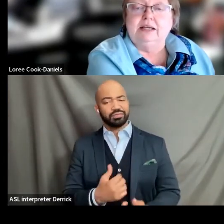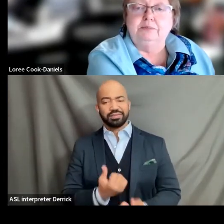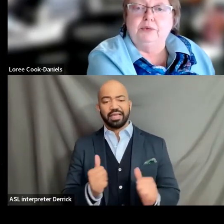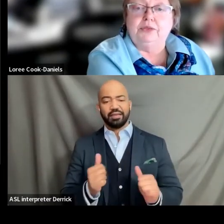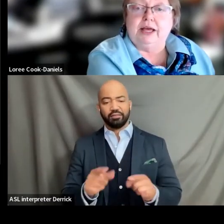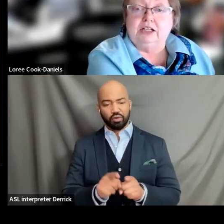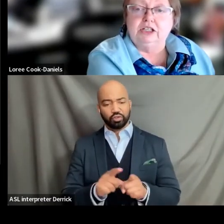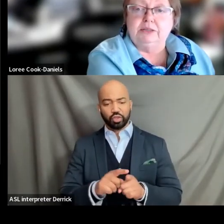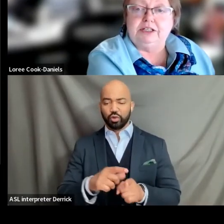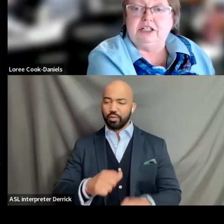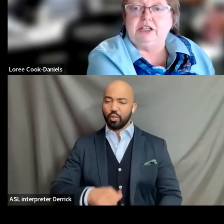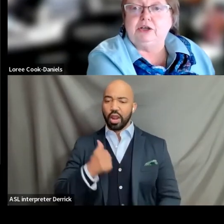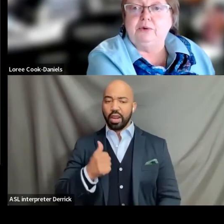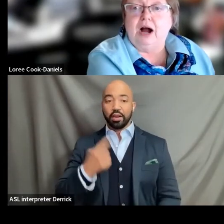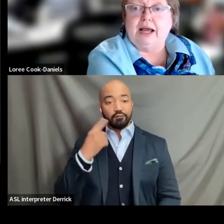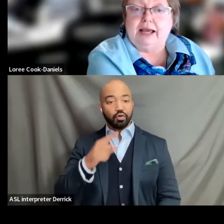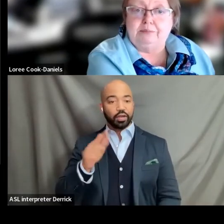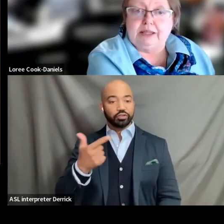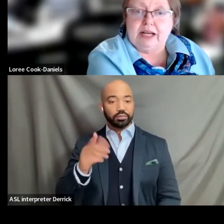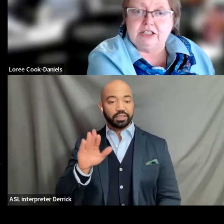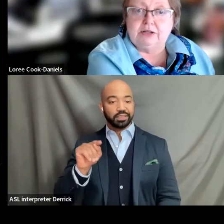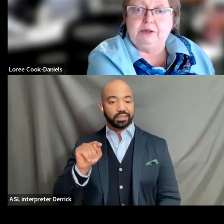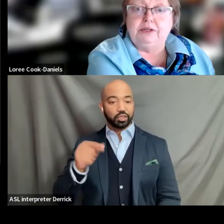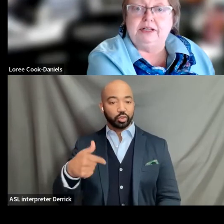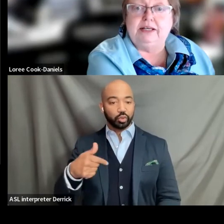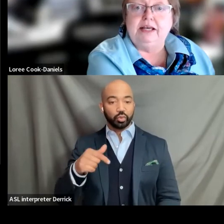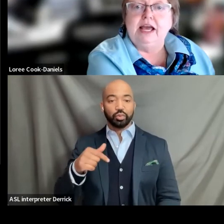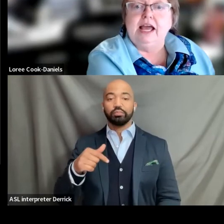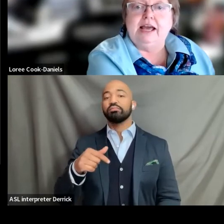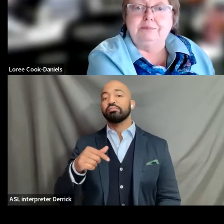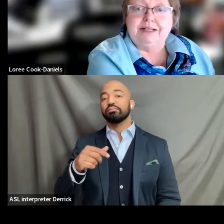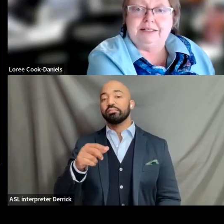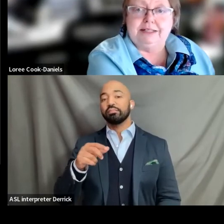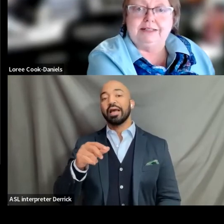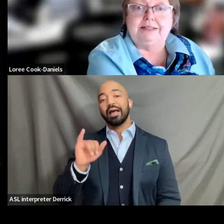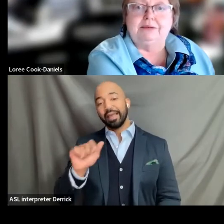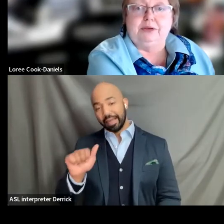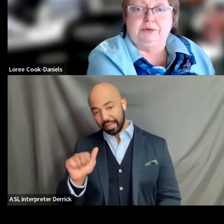"in both the LGBTQIA+ community and my city's community.